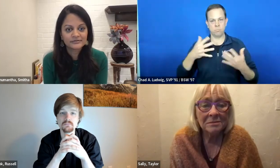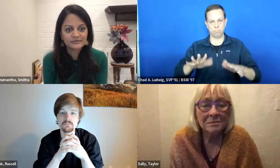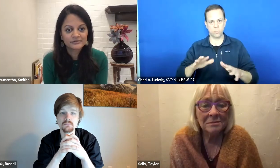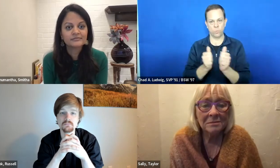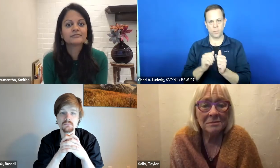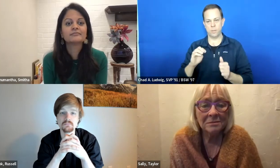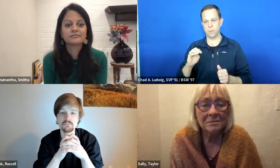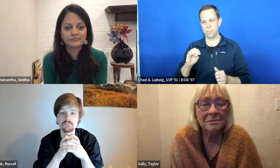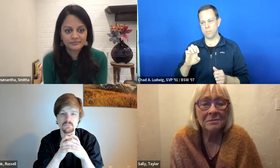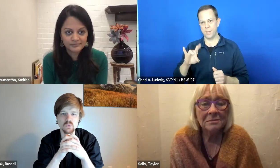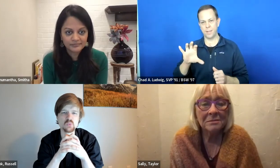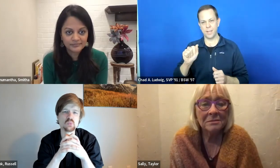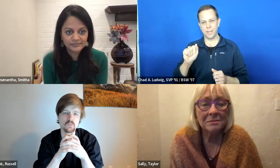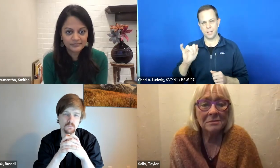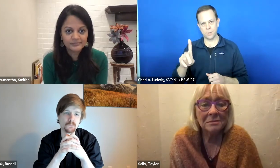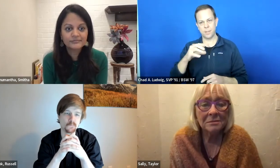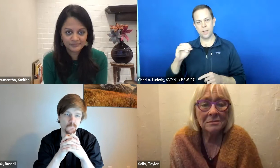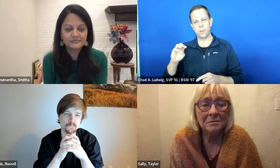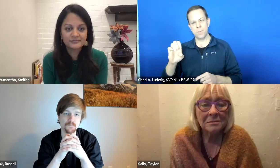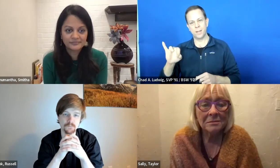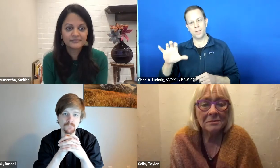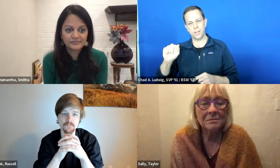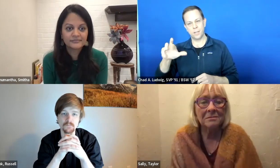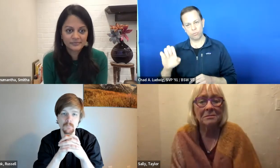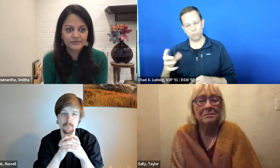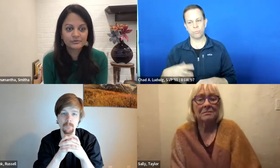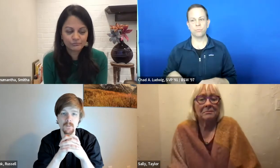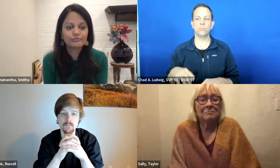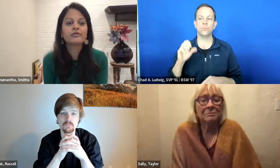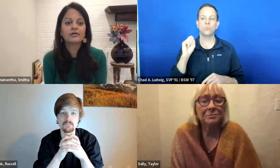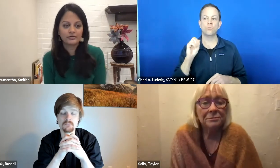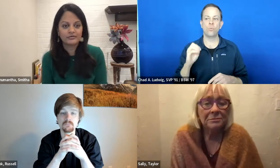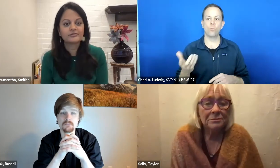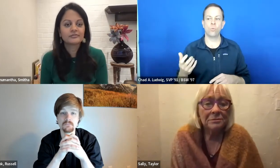She's on SSI, and that's essentially that. She has Medicaid, Medicare, and SSI.